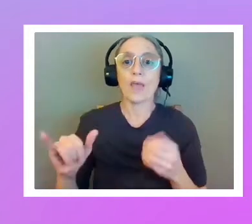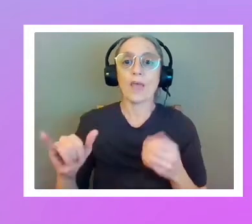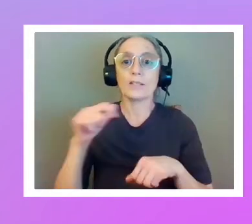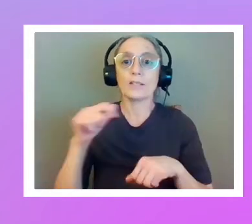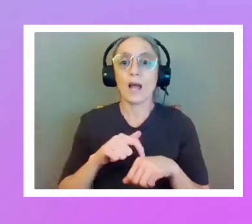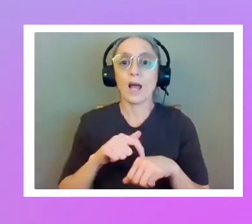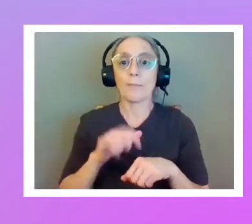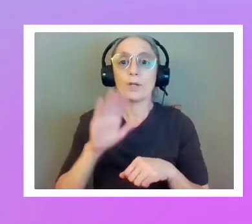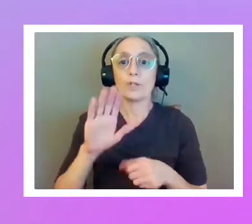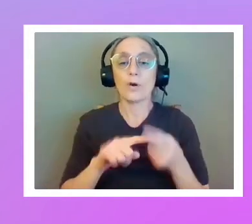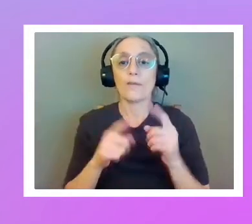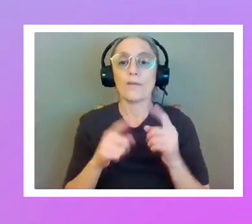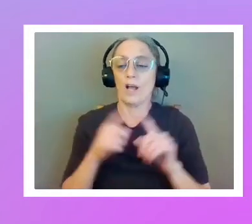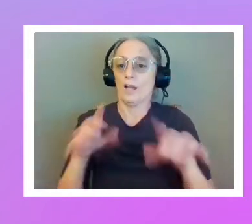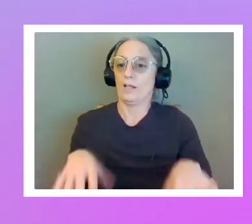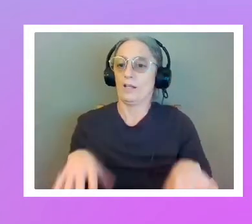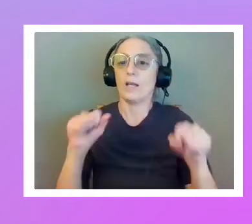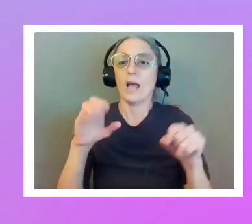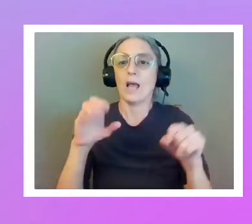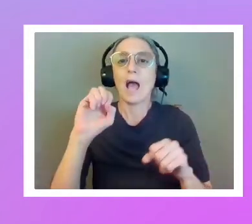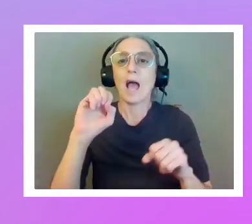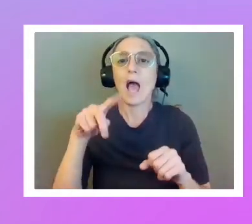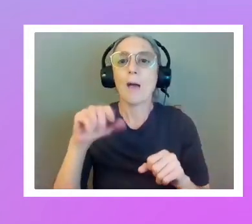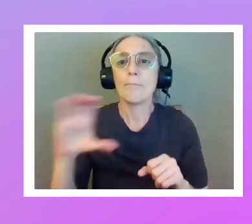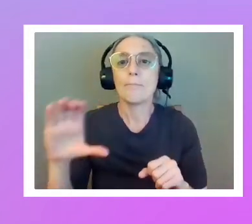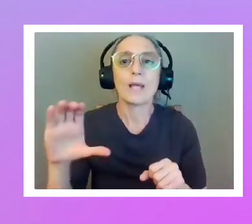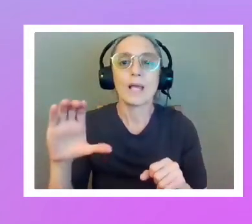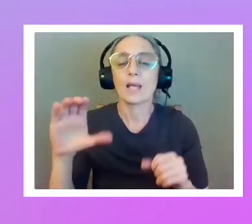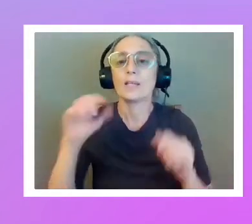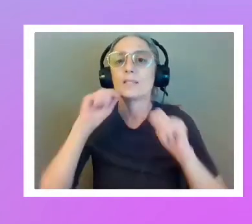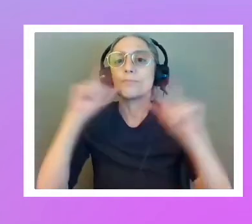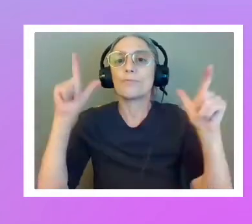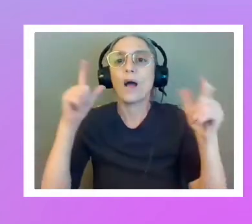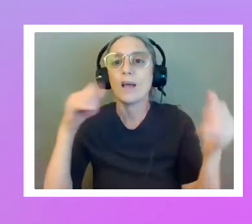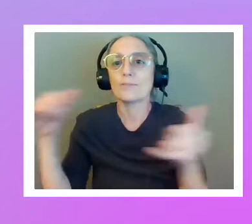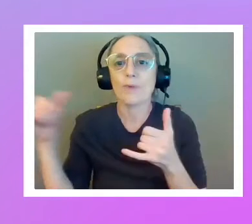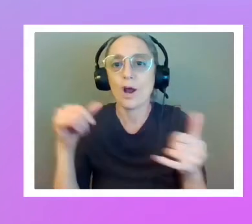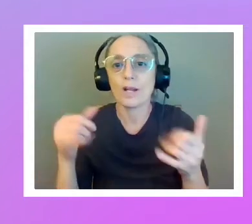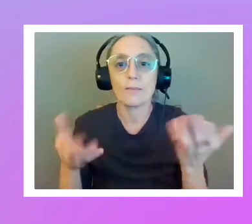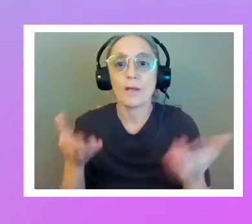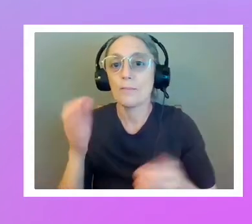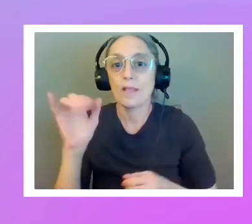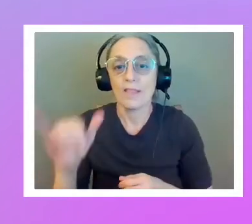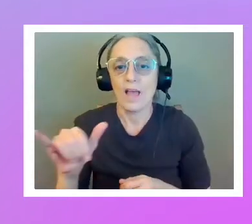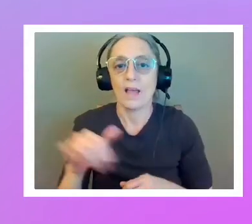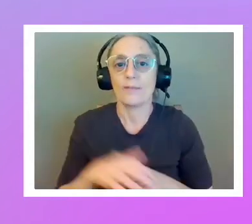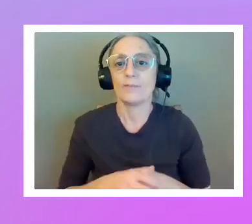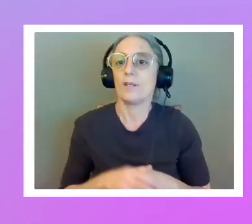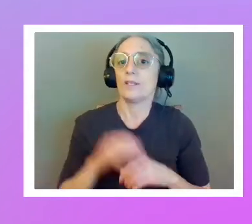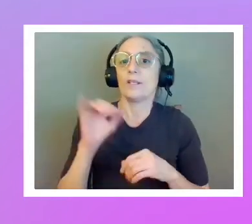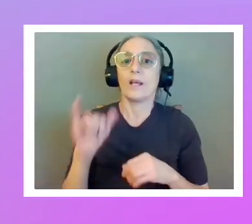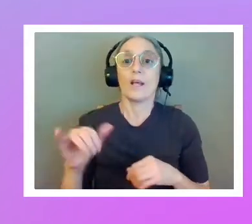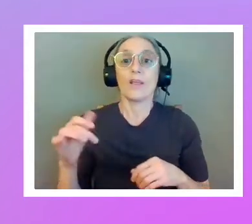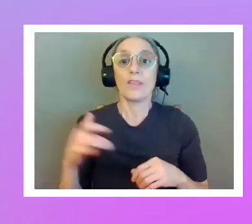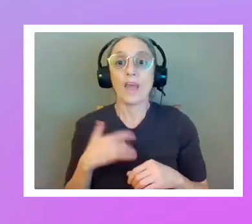threw you an epic surprise party. That feeling that you're feeling right now,